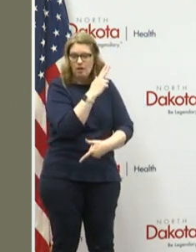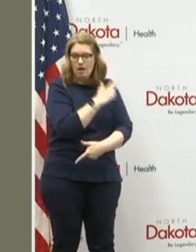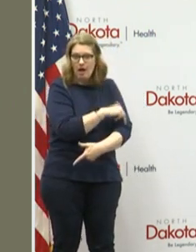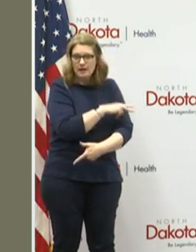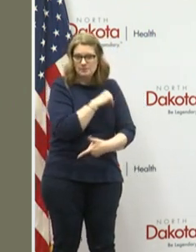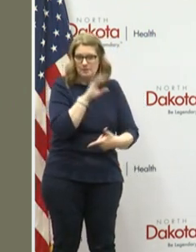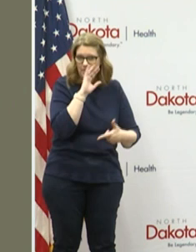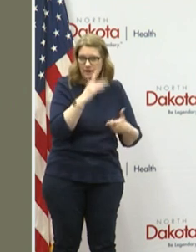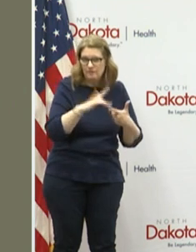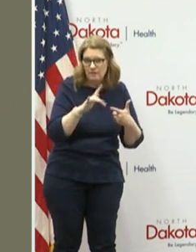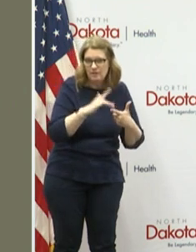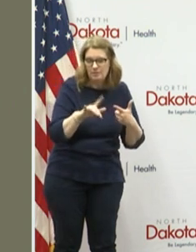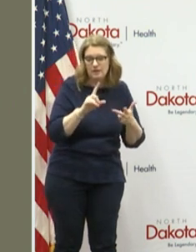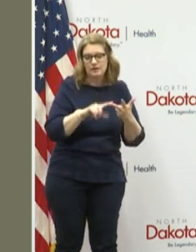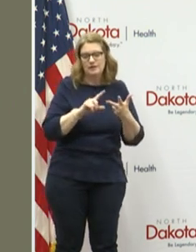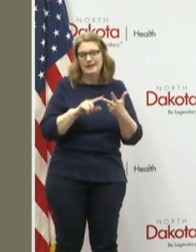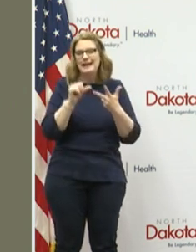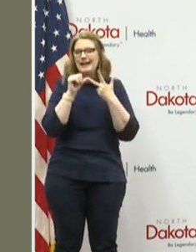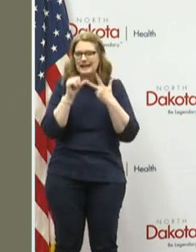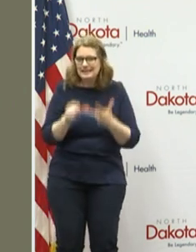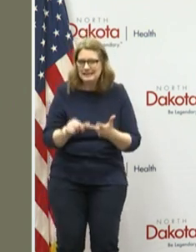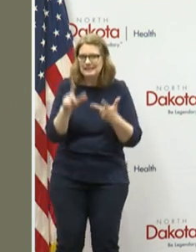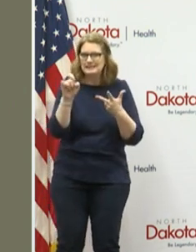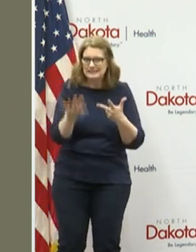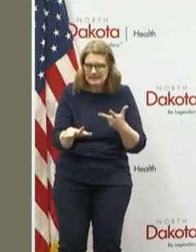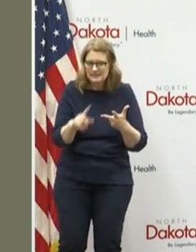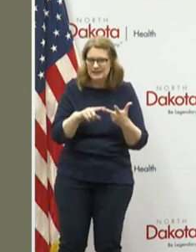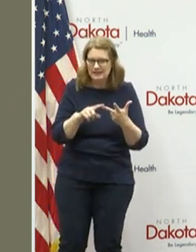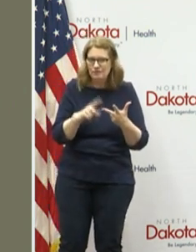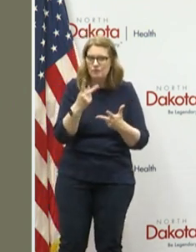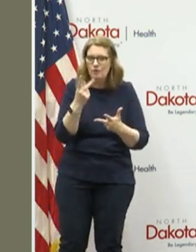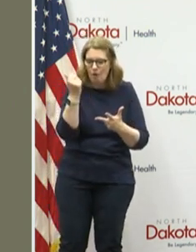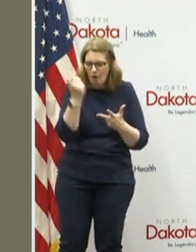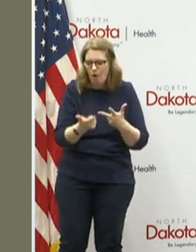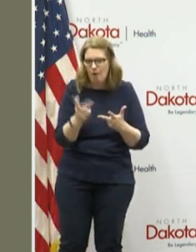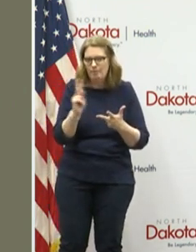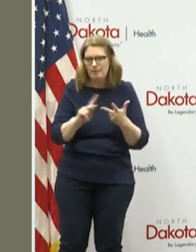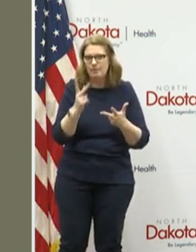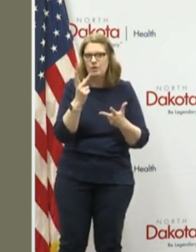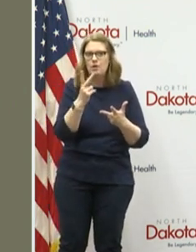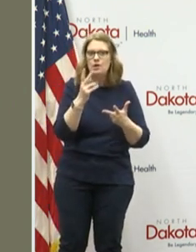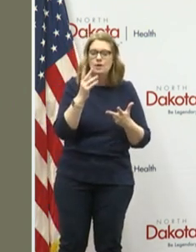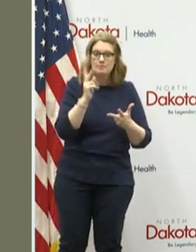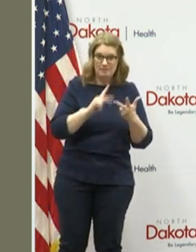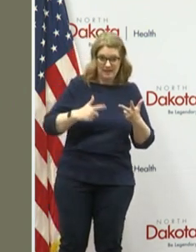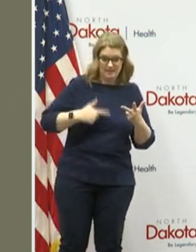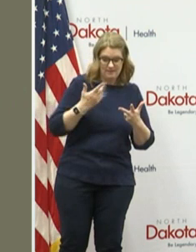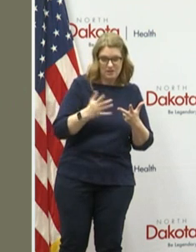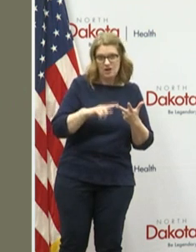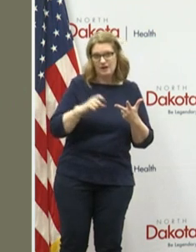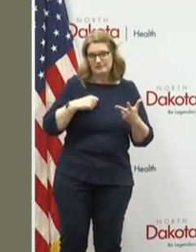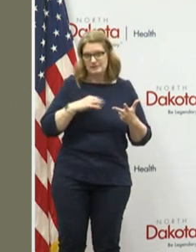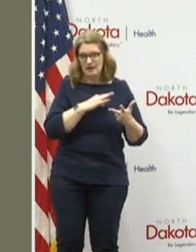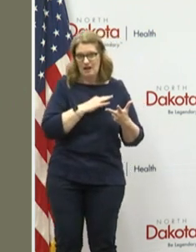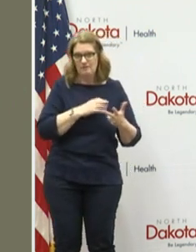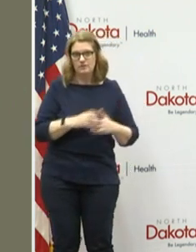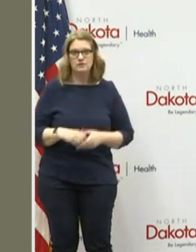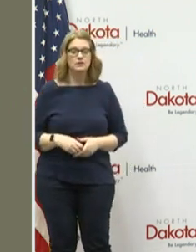SCREEN ALL RESIDENTS, VISITORS, VENDORS, ENSURING ADEQUATE PPE, LOCAL HOSPITAL CAPACITY AND RESULTS OF CONTINUED SERIAL